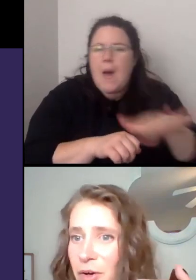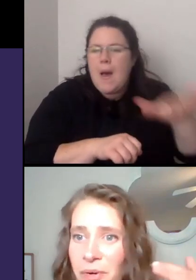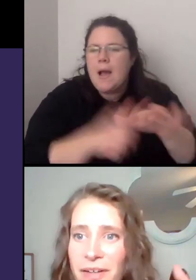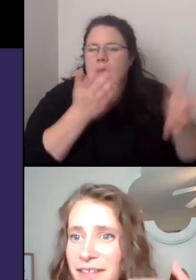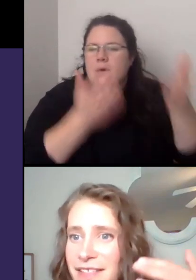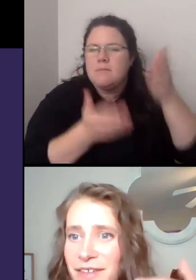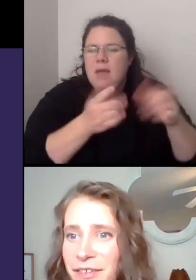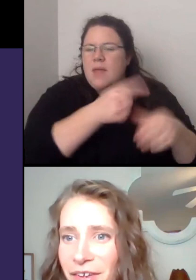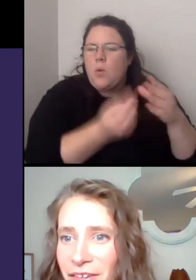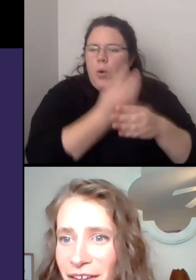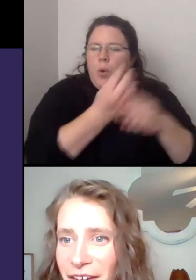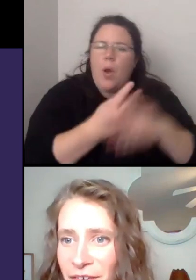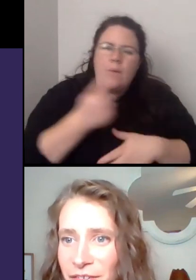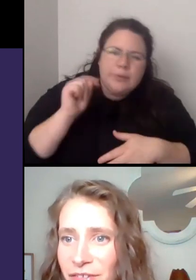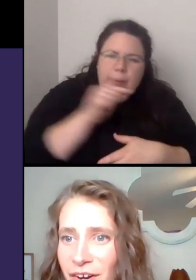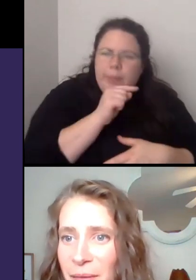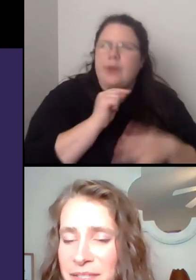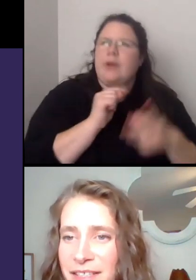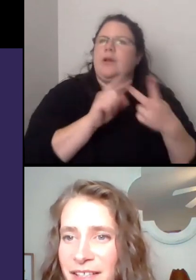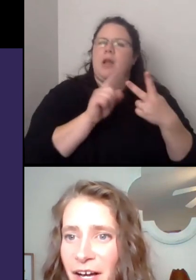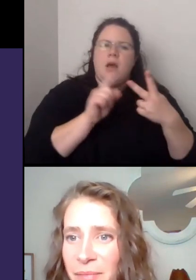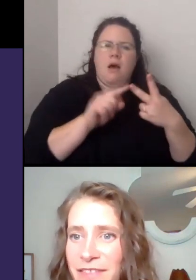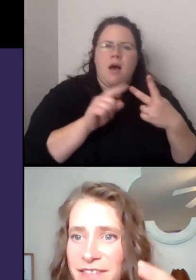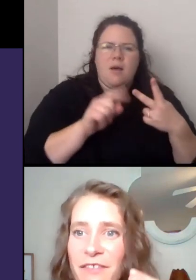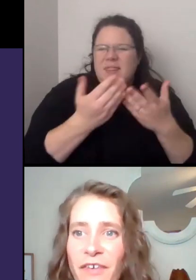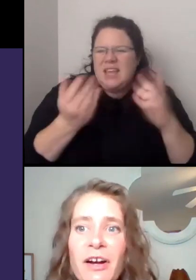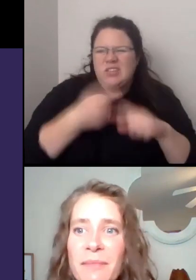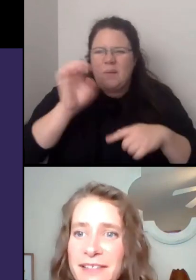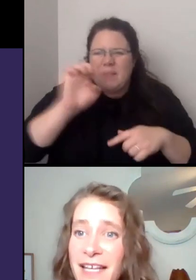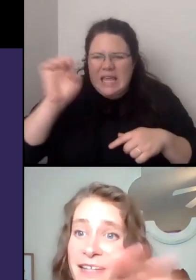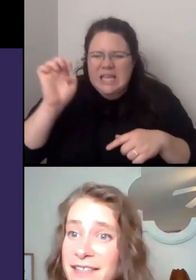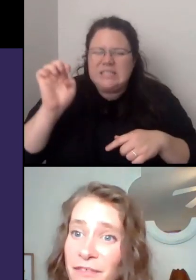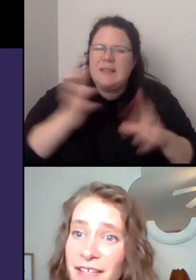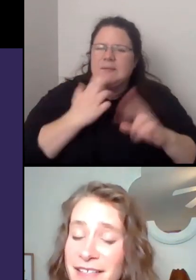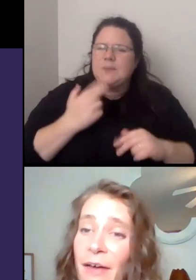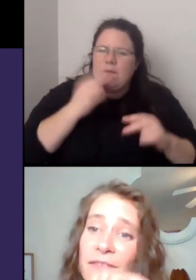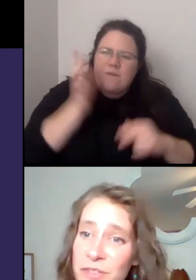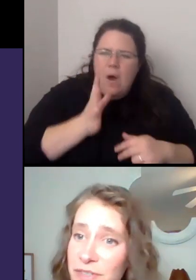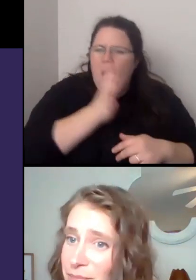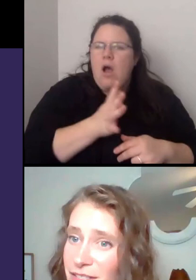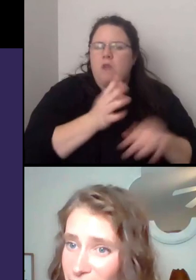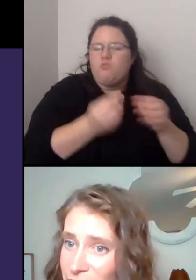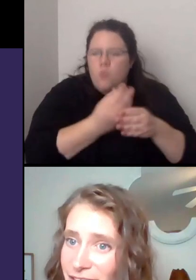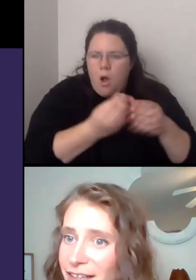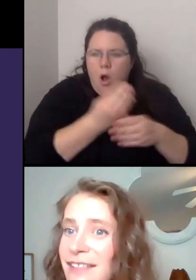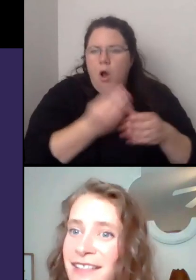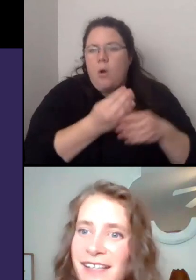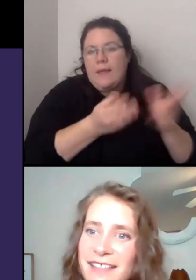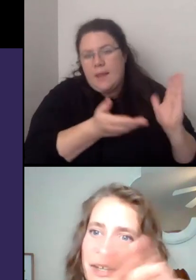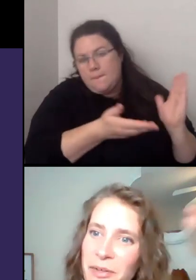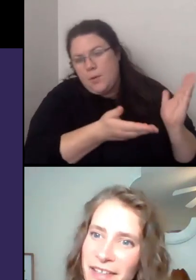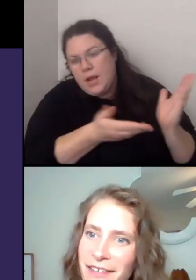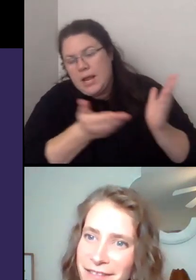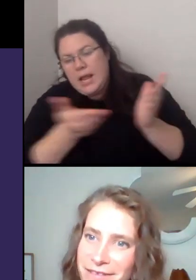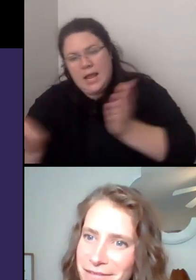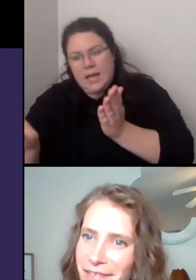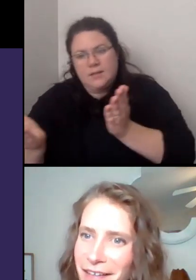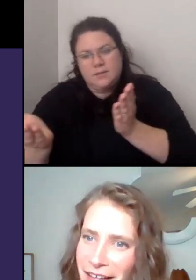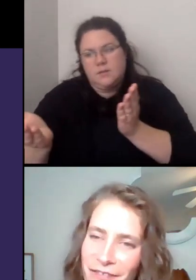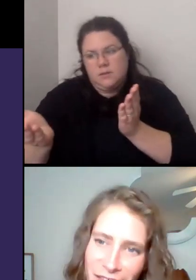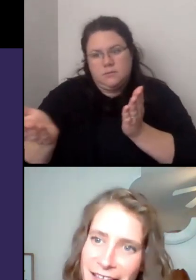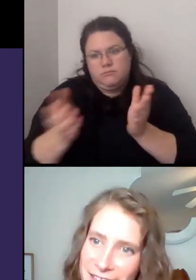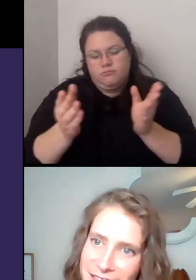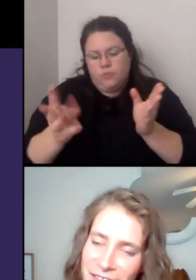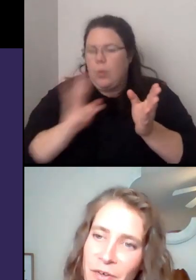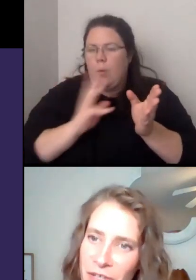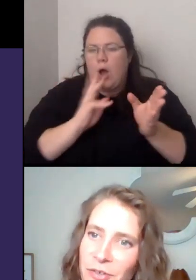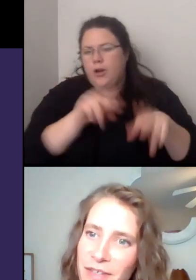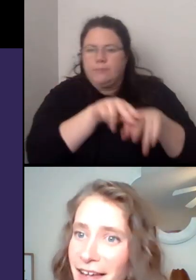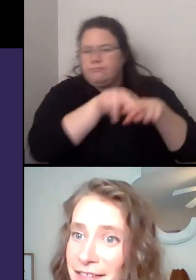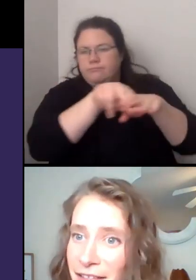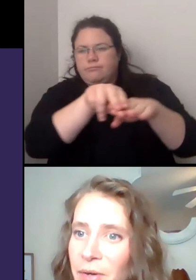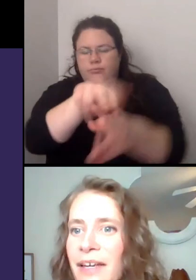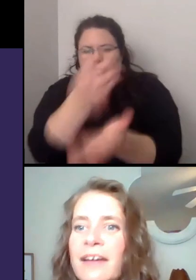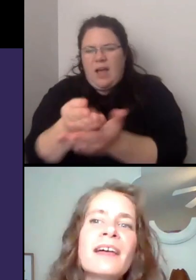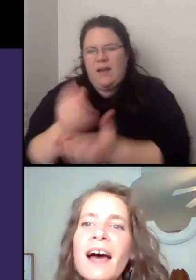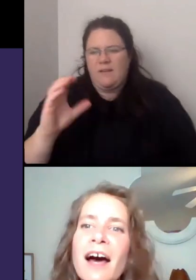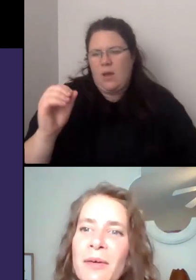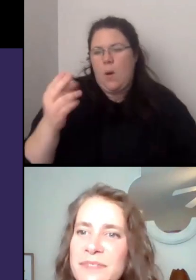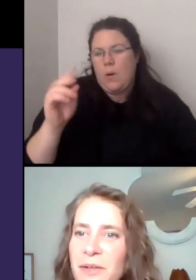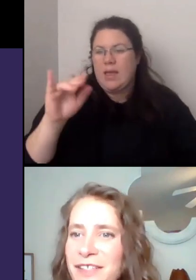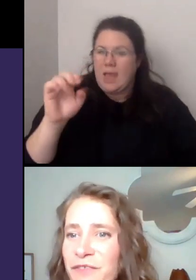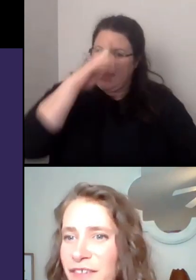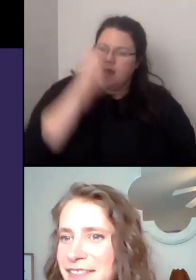...eastern agricultural crops, at this farm and sending some of it down the stream to Cahokia. Because Cahokia ends -- Cahokia Creek ends at Cahokia. So it's a fun really site.